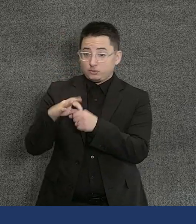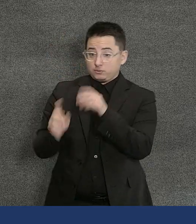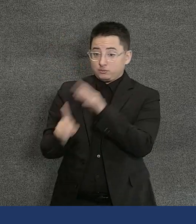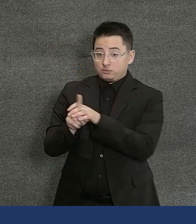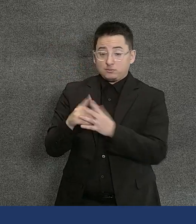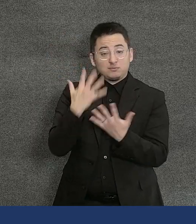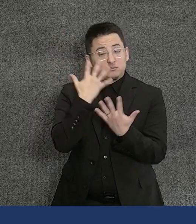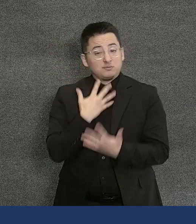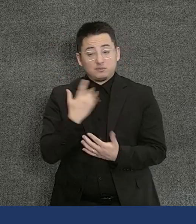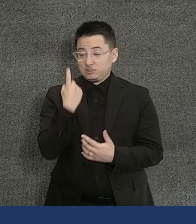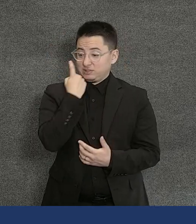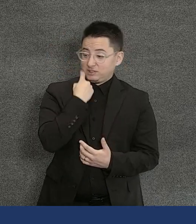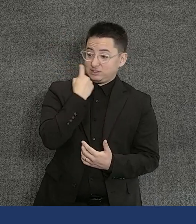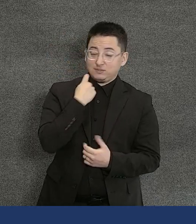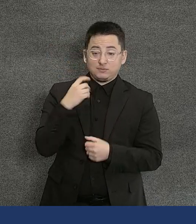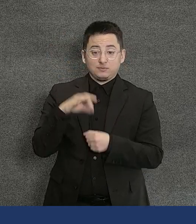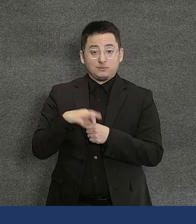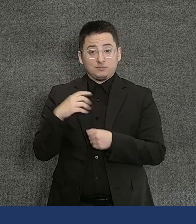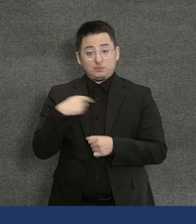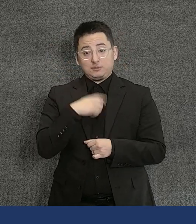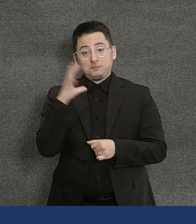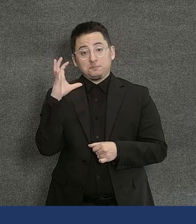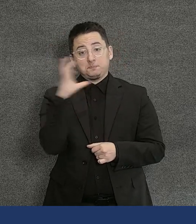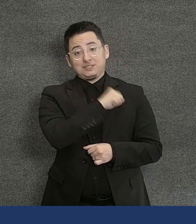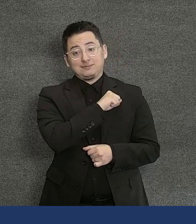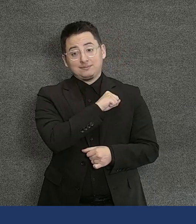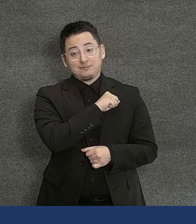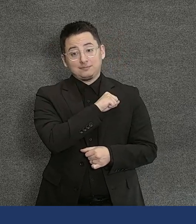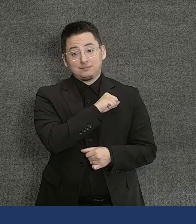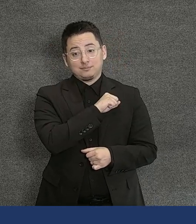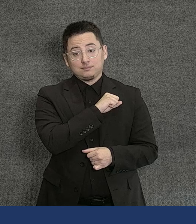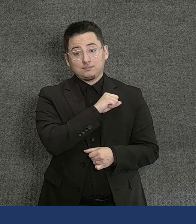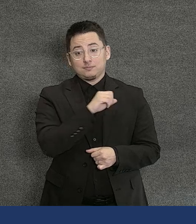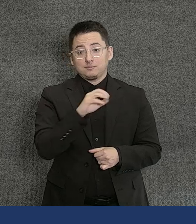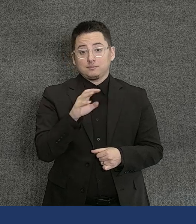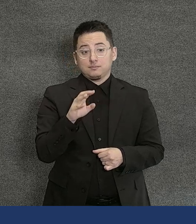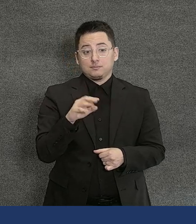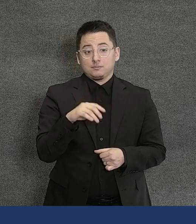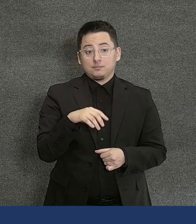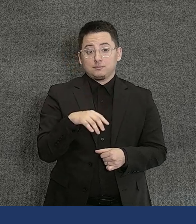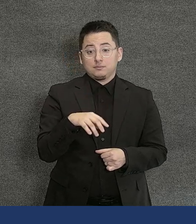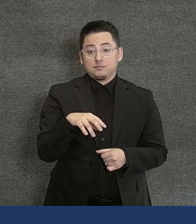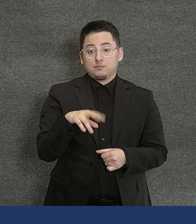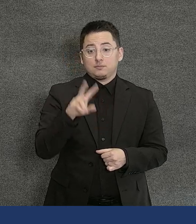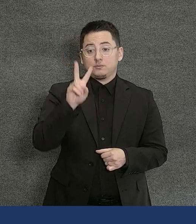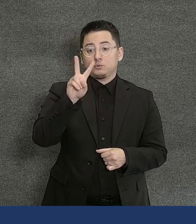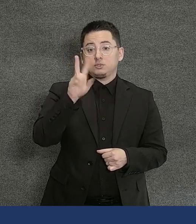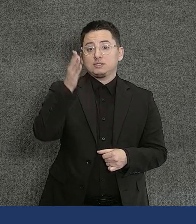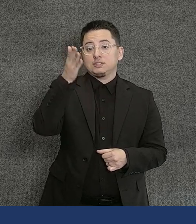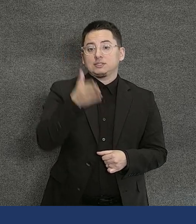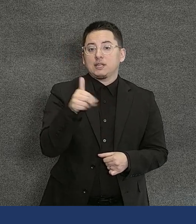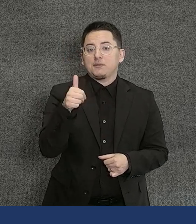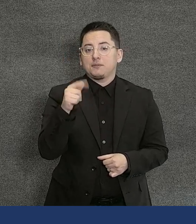we missed being number one by 2/10 of 1%. The worst part is that Wisconsin beat us.